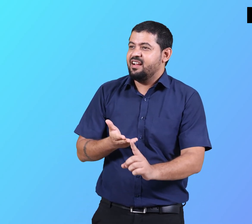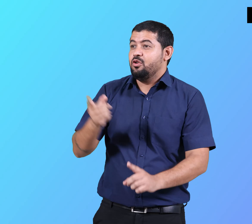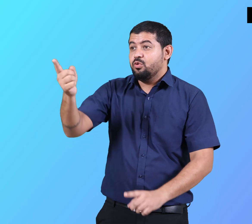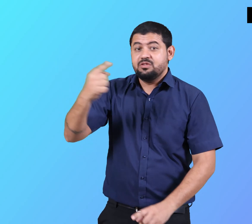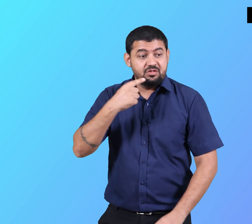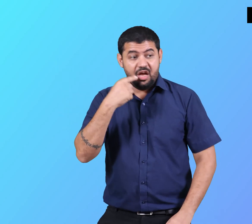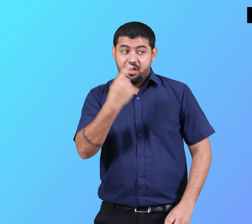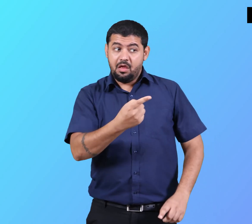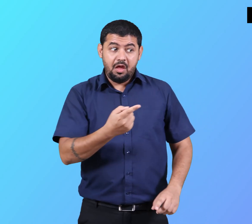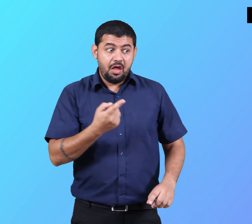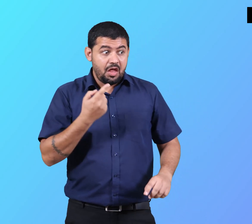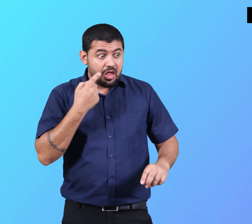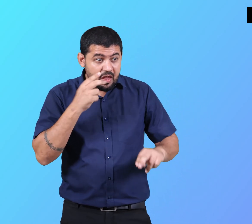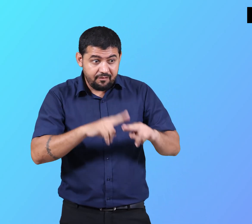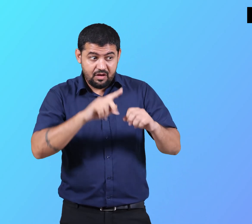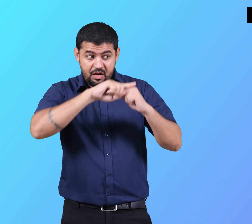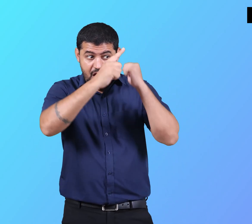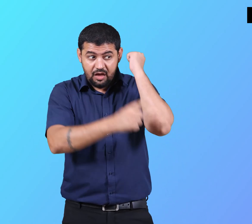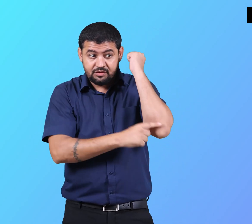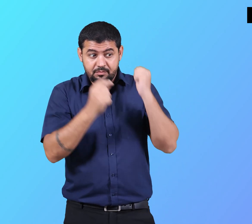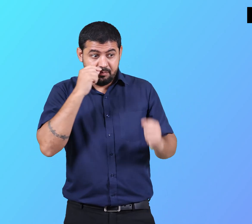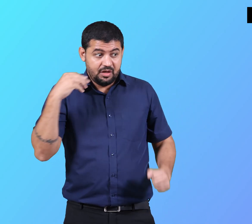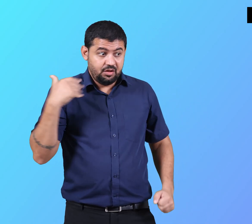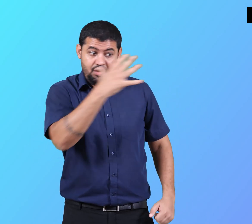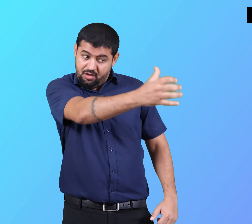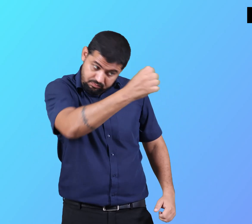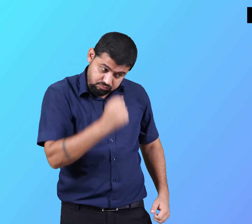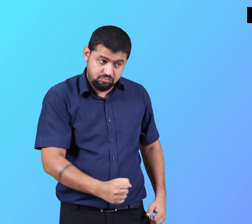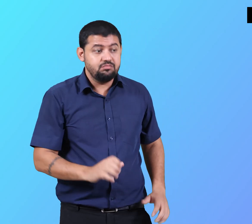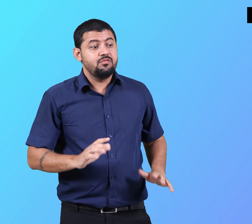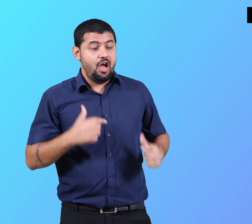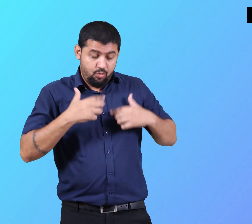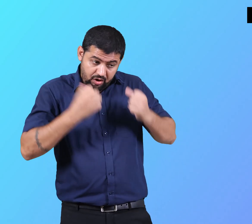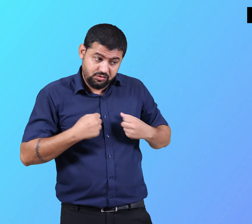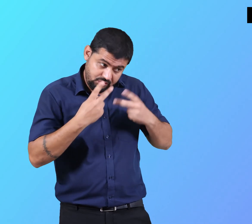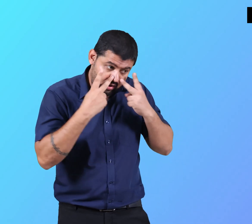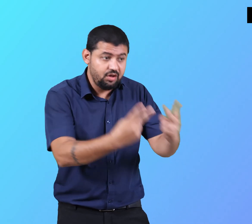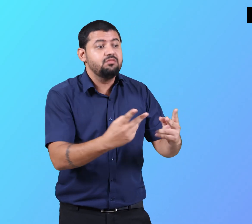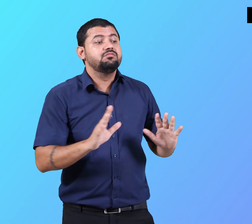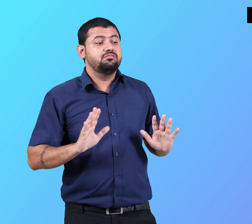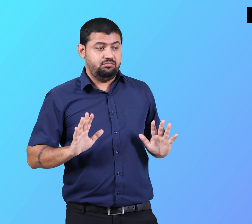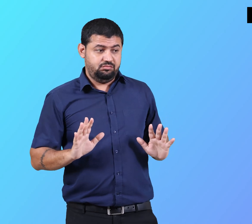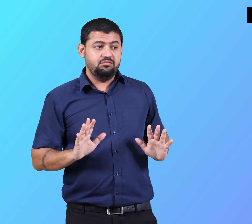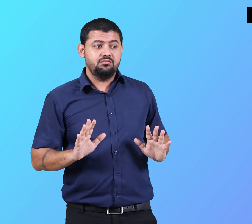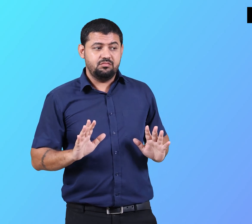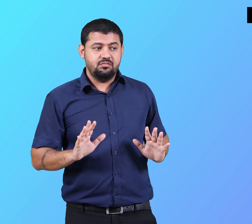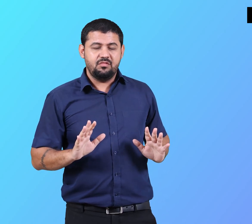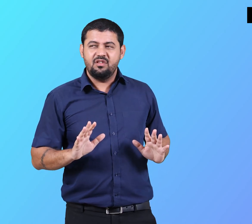Then you said to us, ‘Bring that brother to me. I want to see him.’